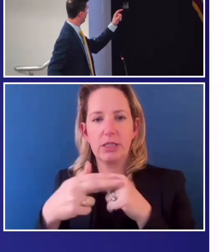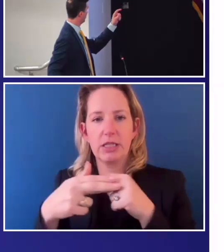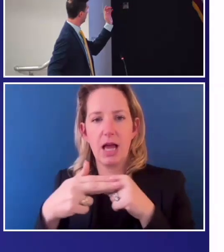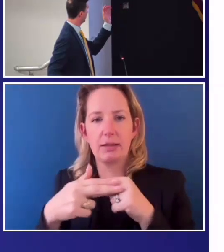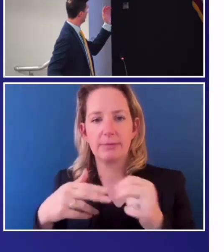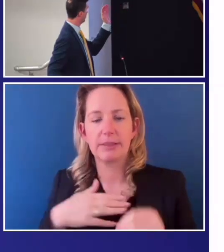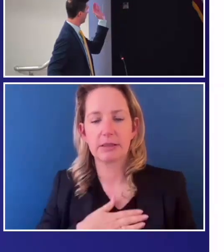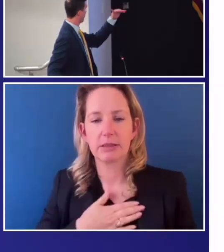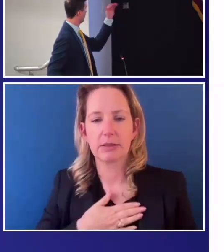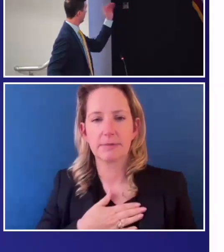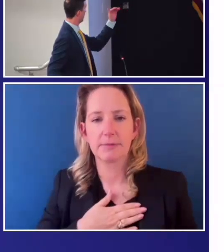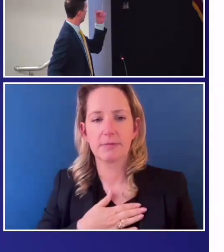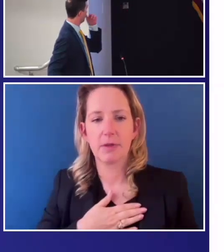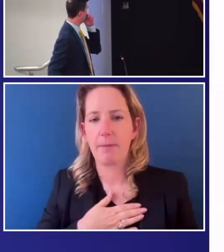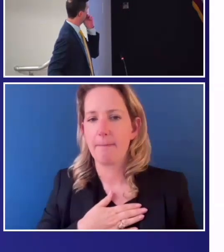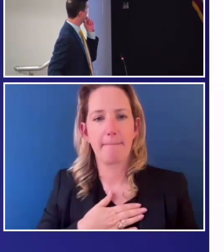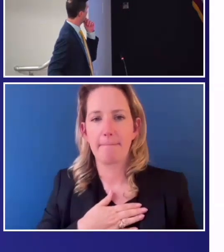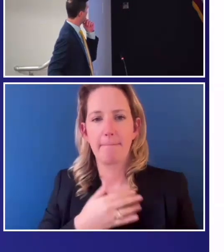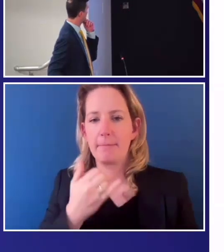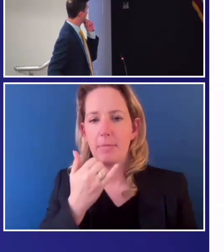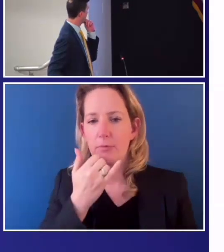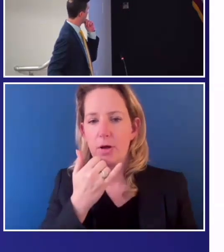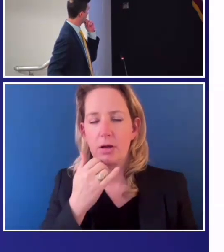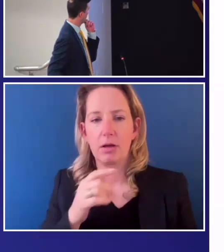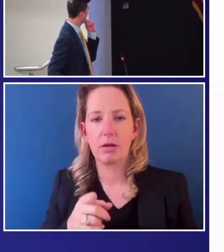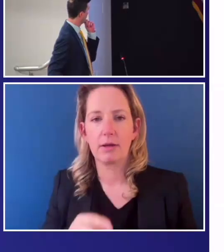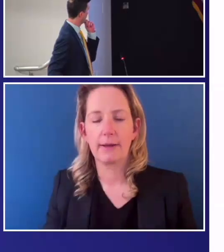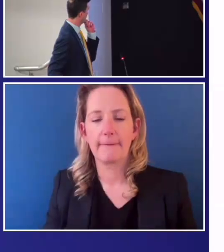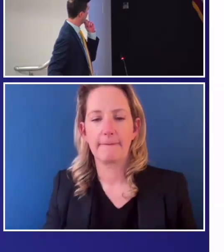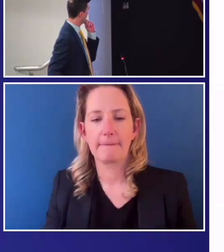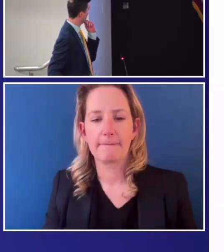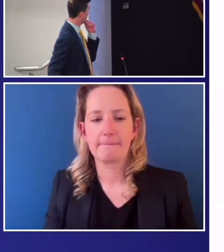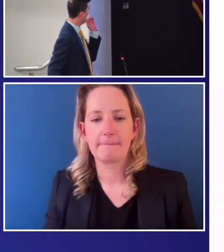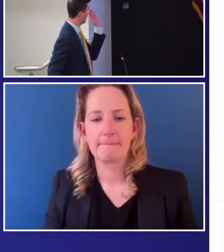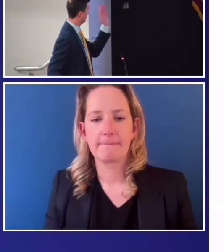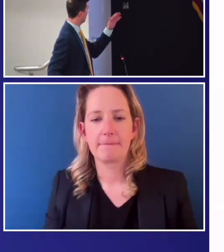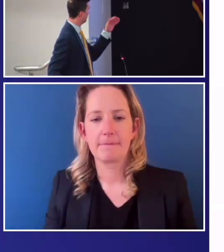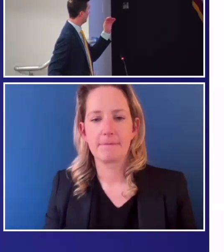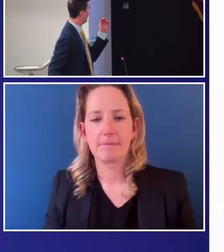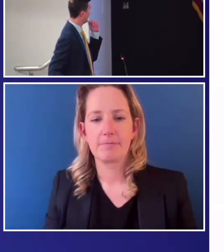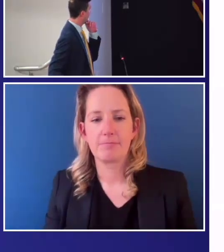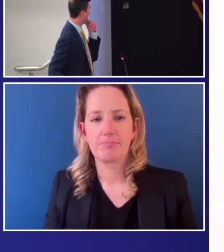Nope, nope. We're going the wrong way. So -- nope, keep going to the thank-you